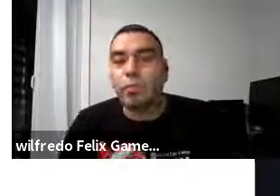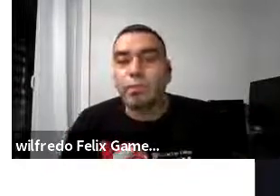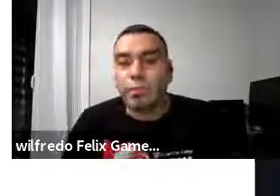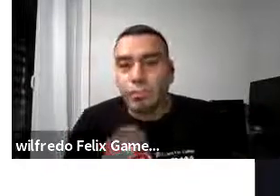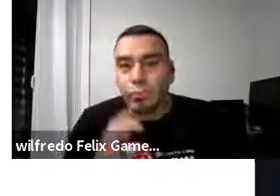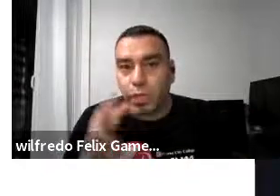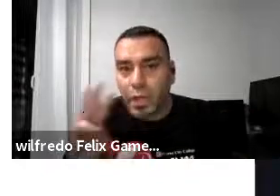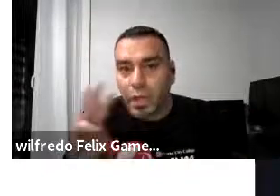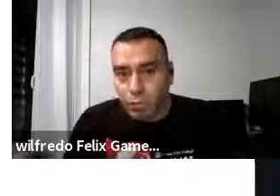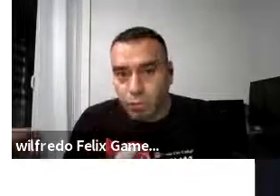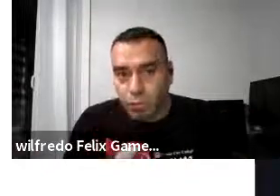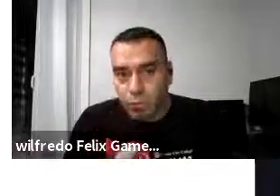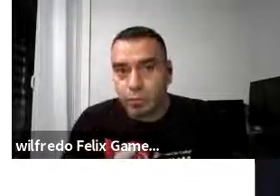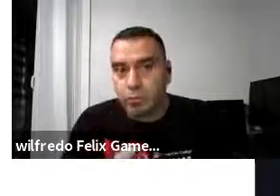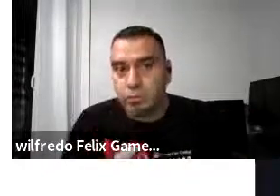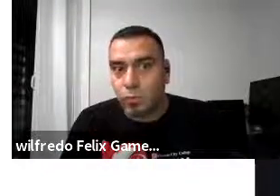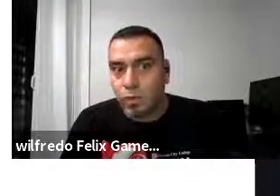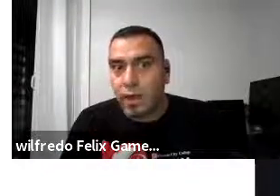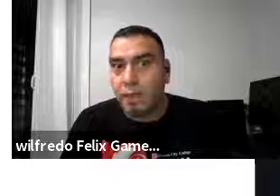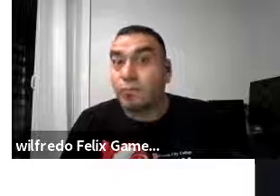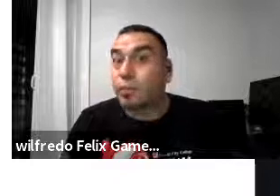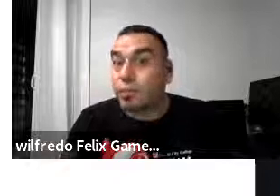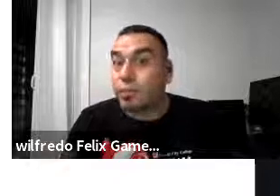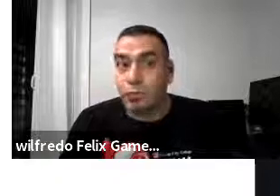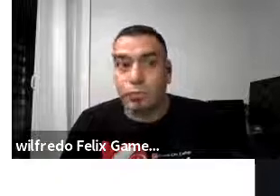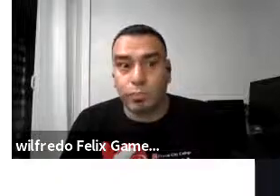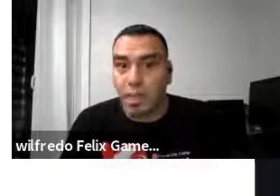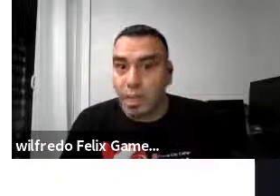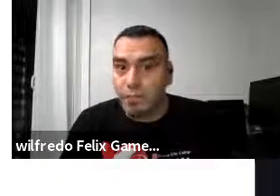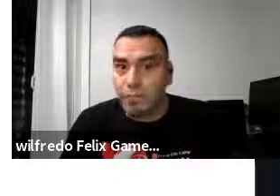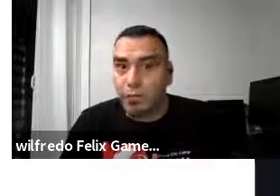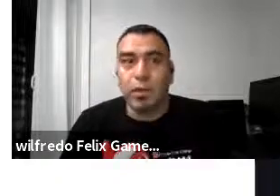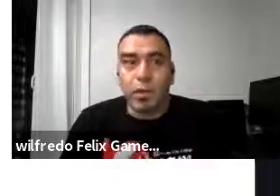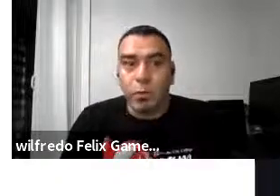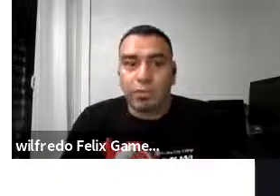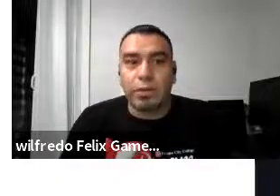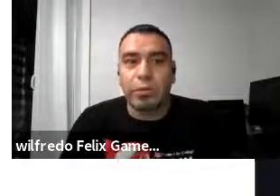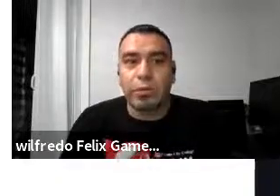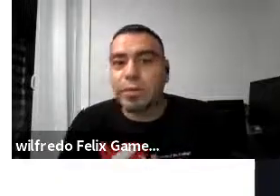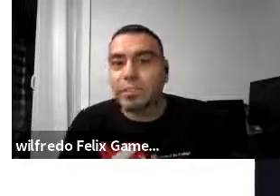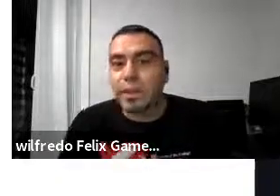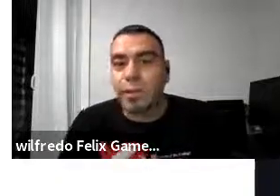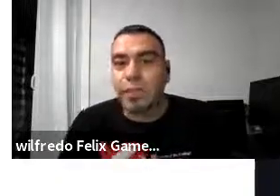meet one of these three labs to be able to, to qualify for in state tuition, which is up for 40, which already look at the screen